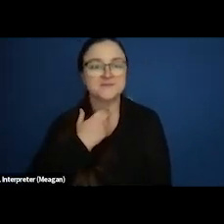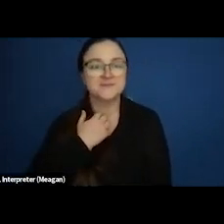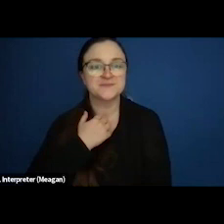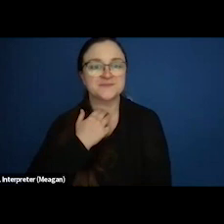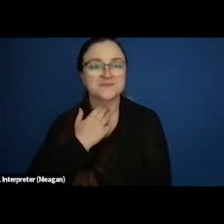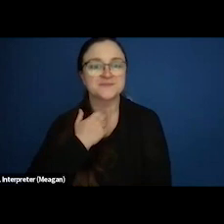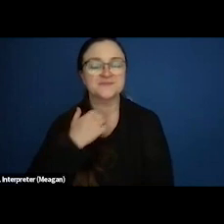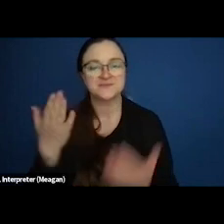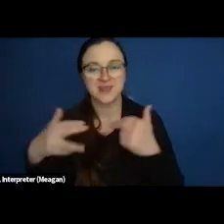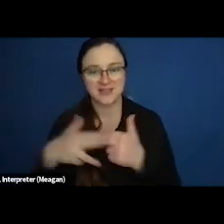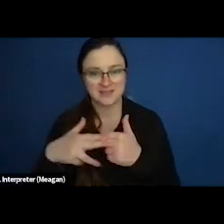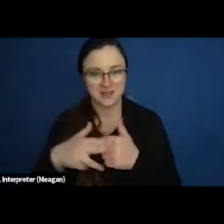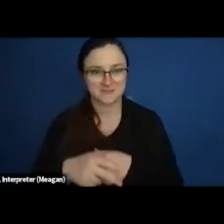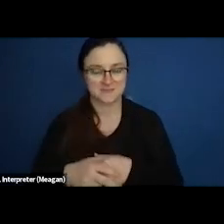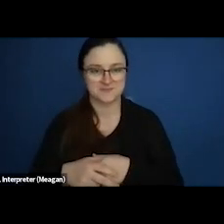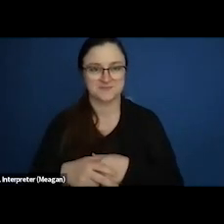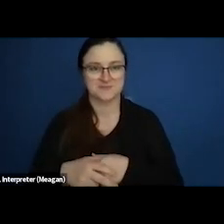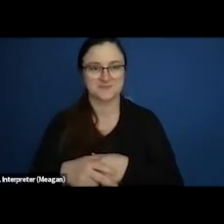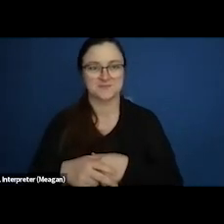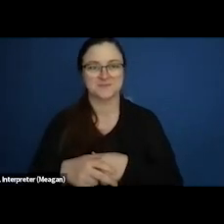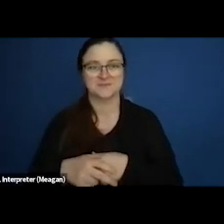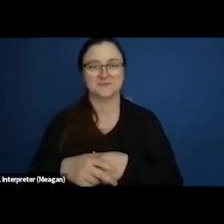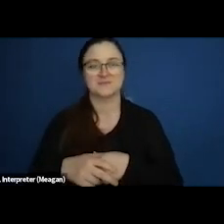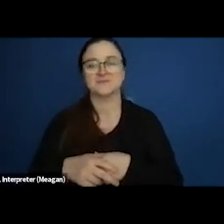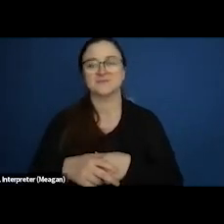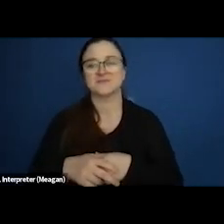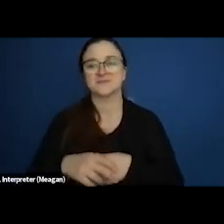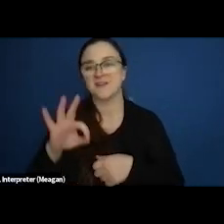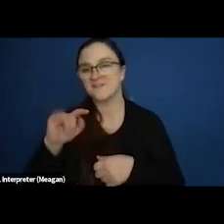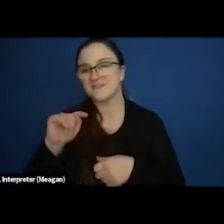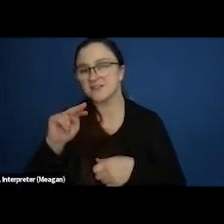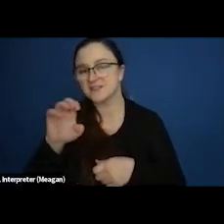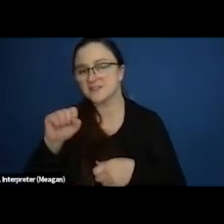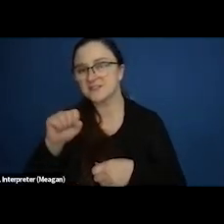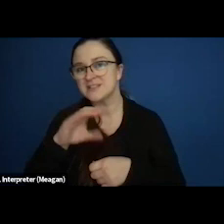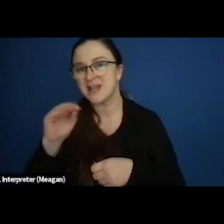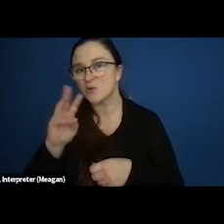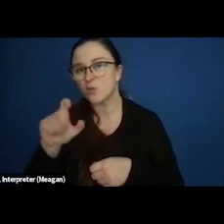I link at fitness and wellness coach with a behavioral substance addiction clinic